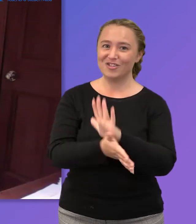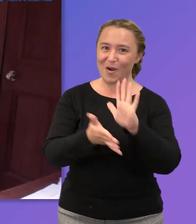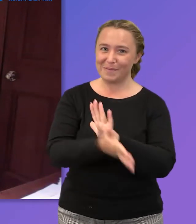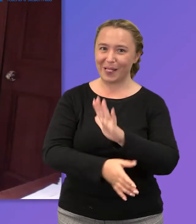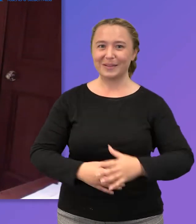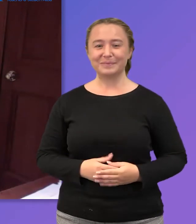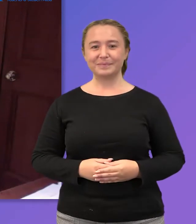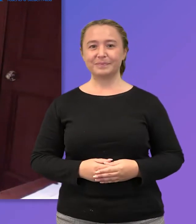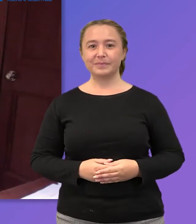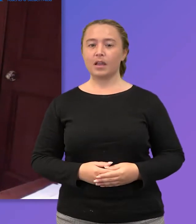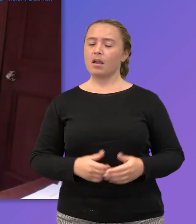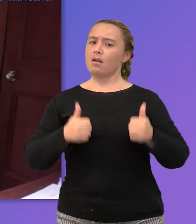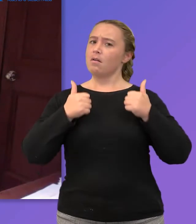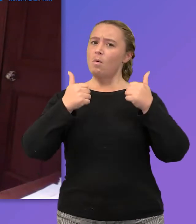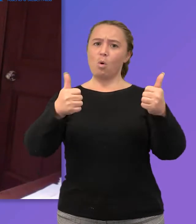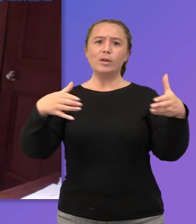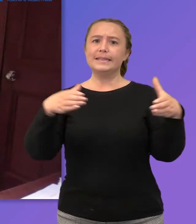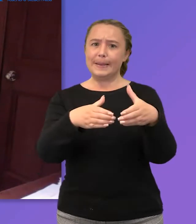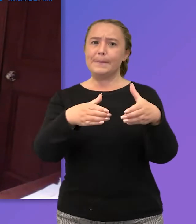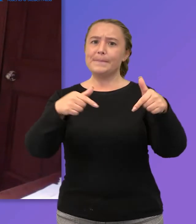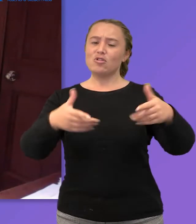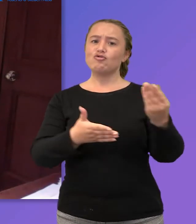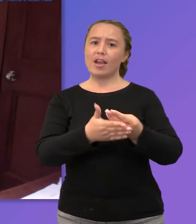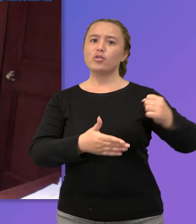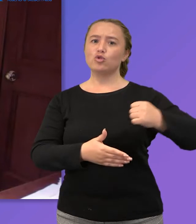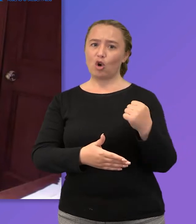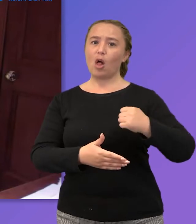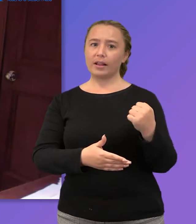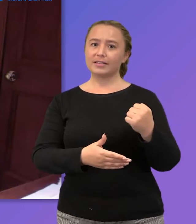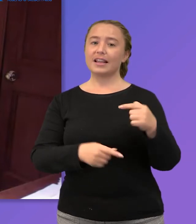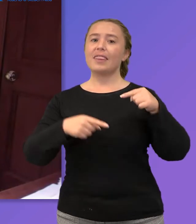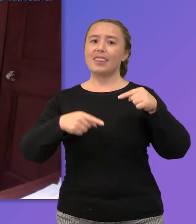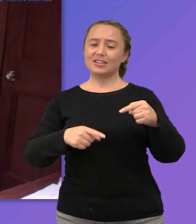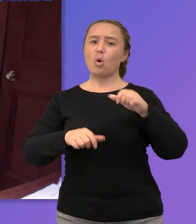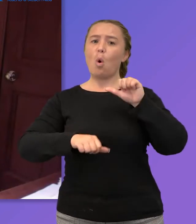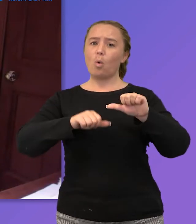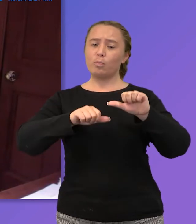We've got a great team at Revenue Scotland and you would be joining a progressive organisation.